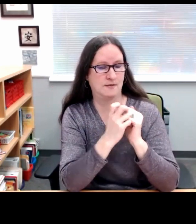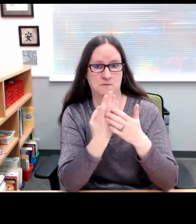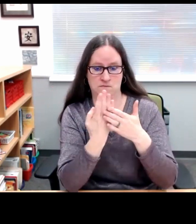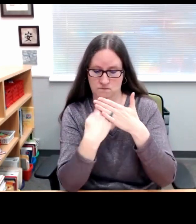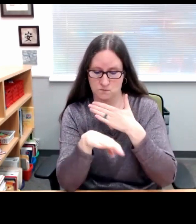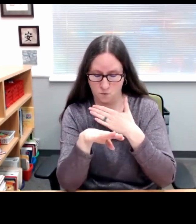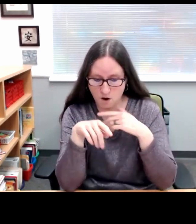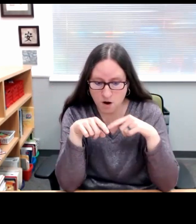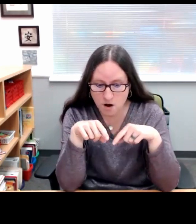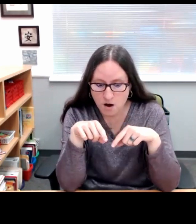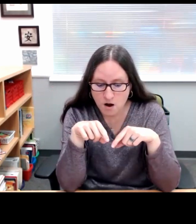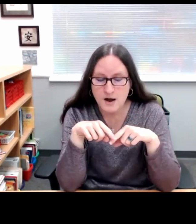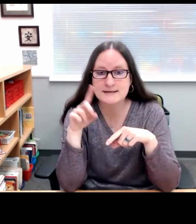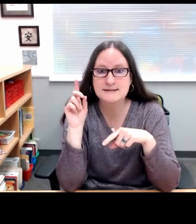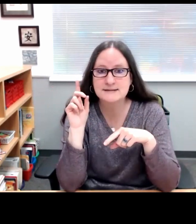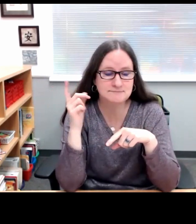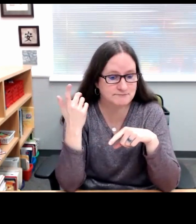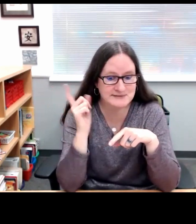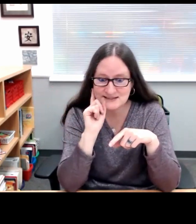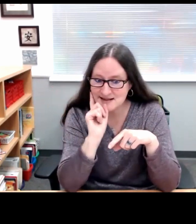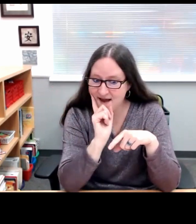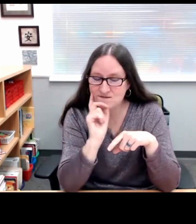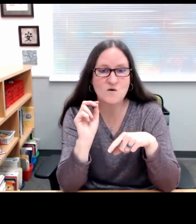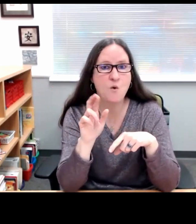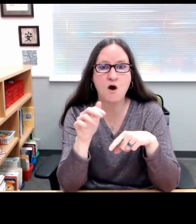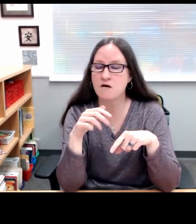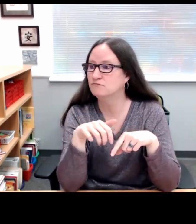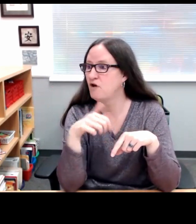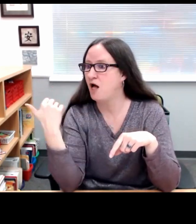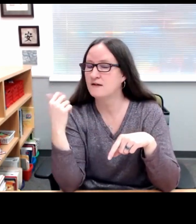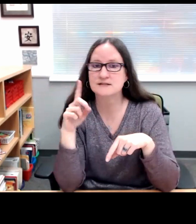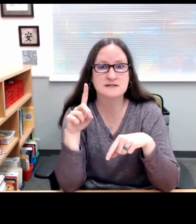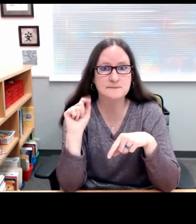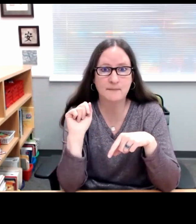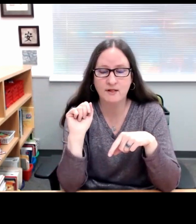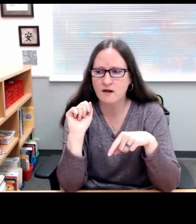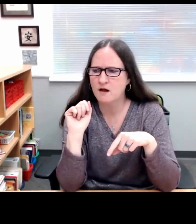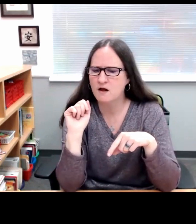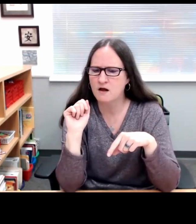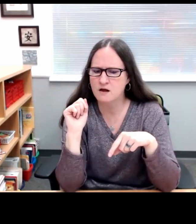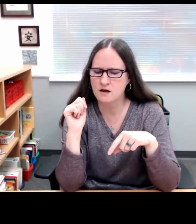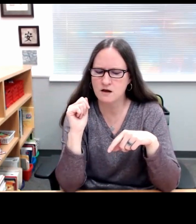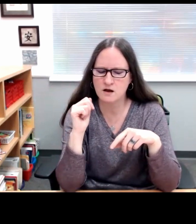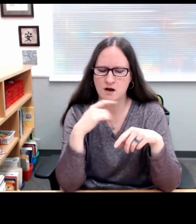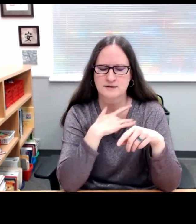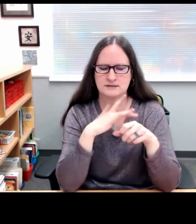When a couple, let's say a married couple is together and they have a baby who is born